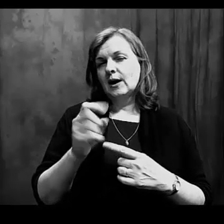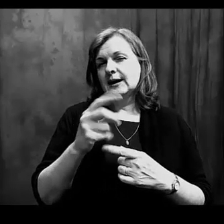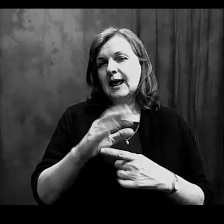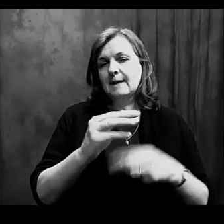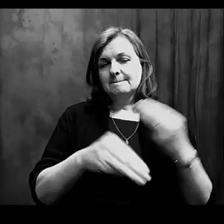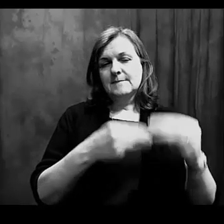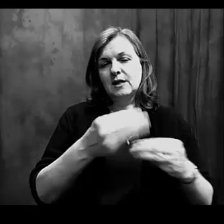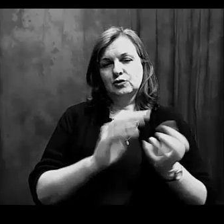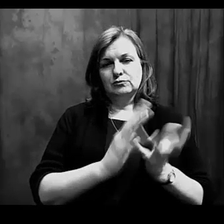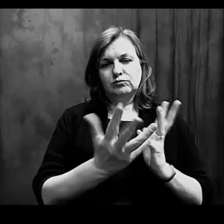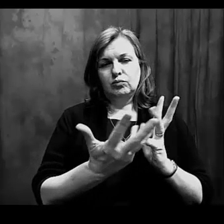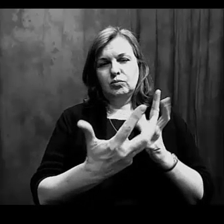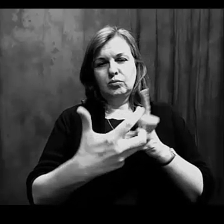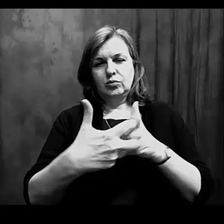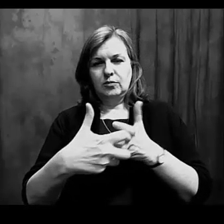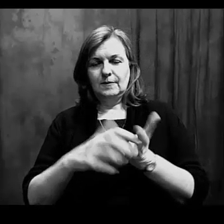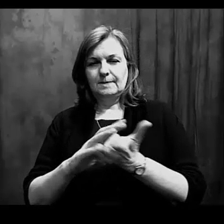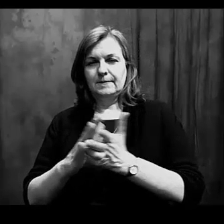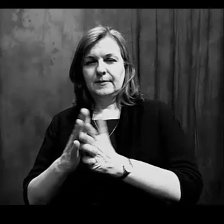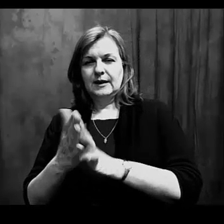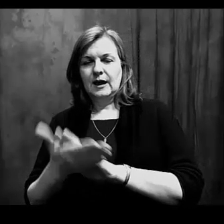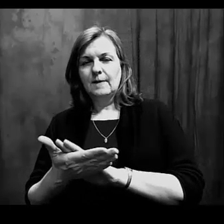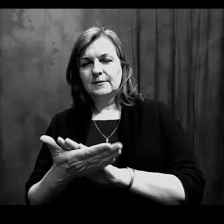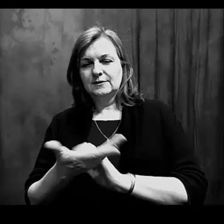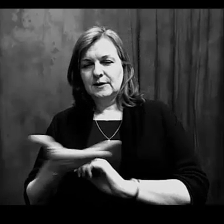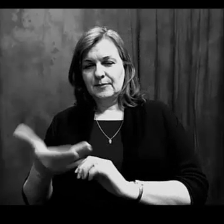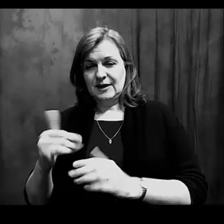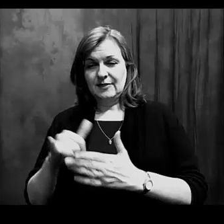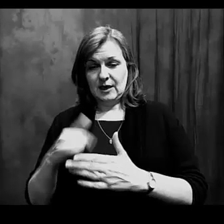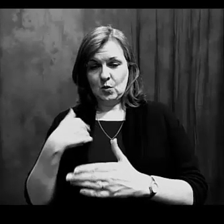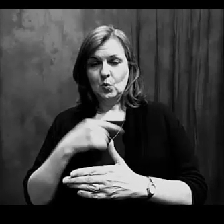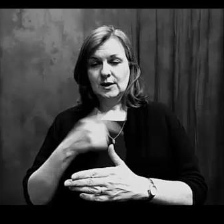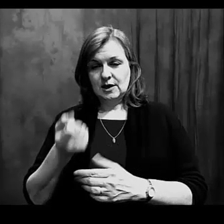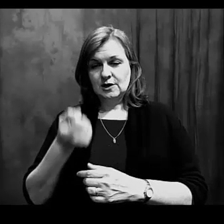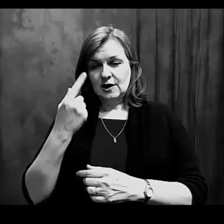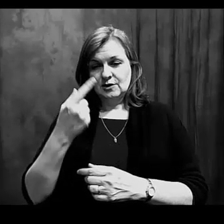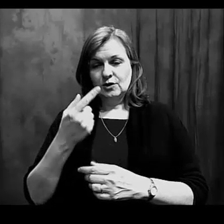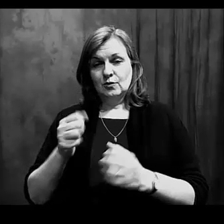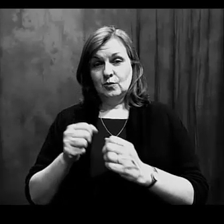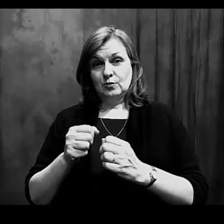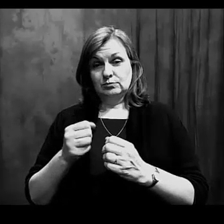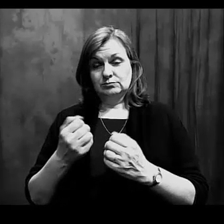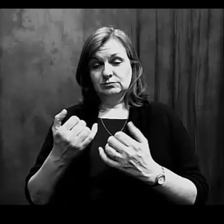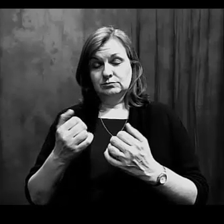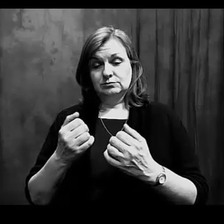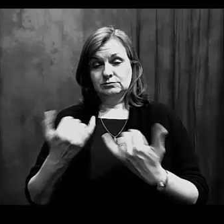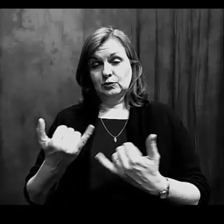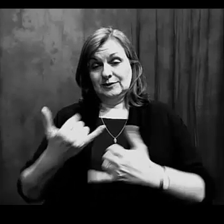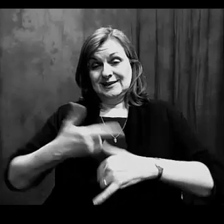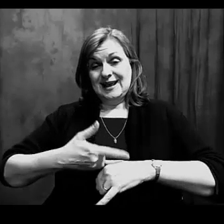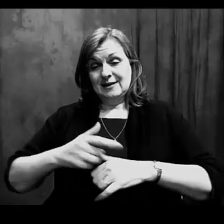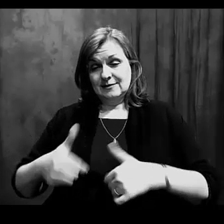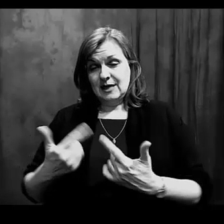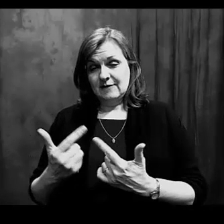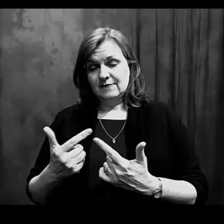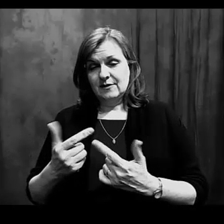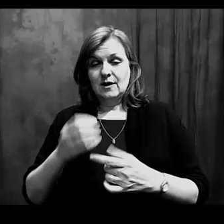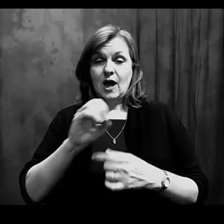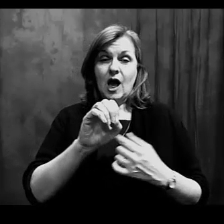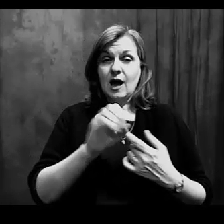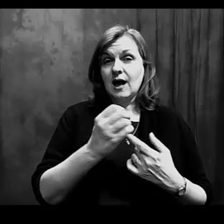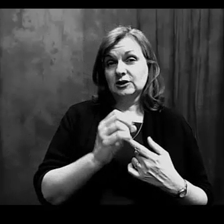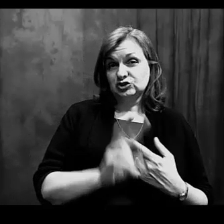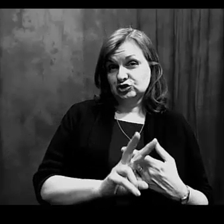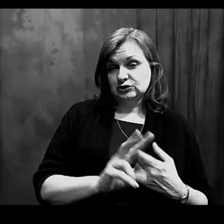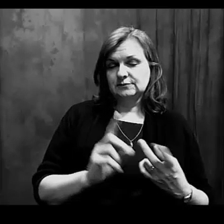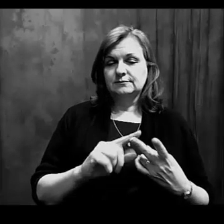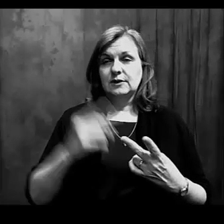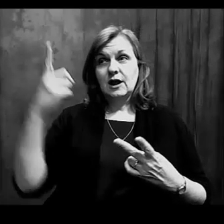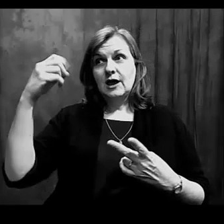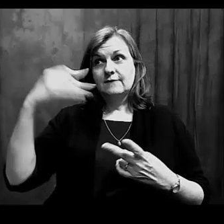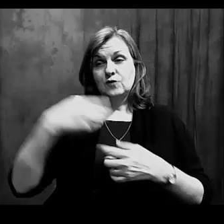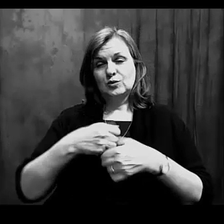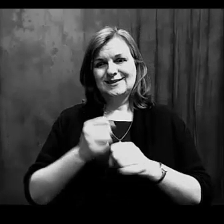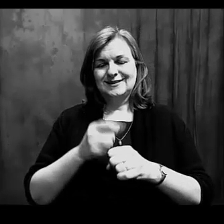something that we could better understand with current life on the planet oxygen and photosynthesis is really our focus